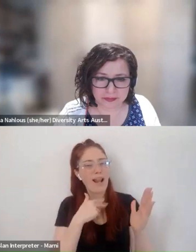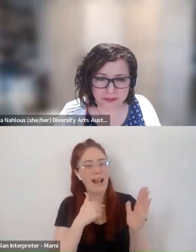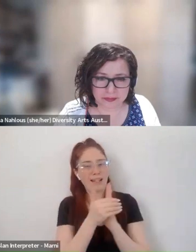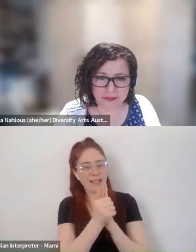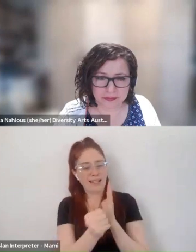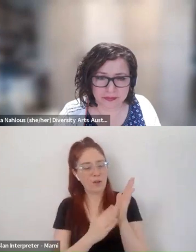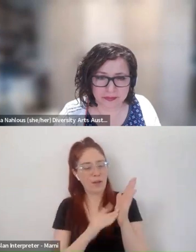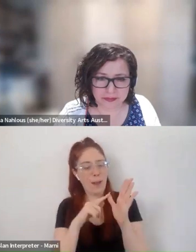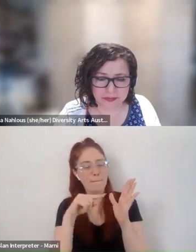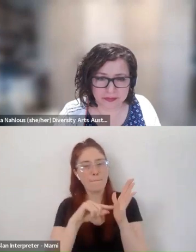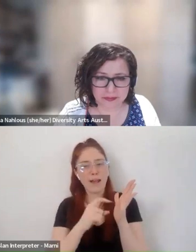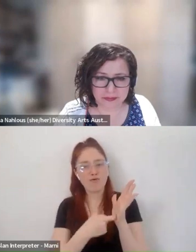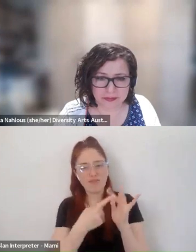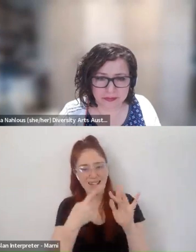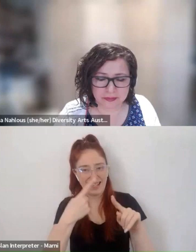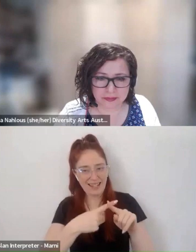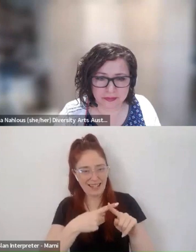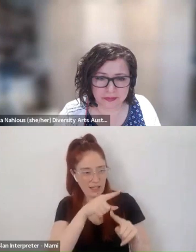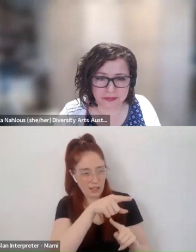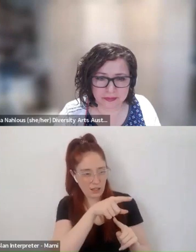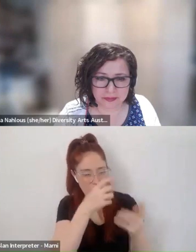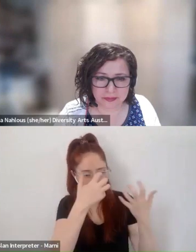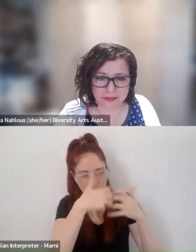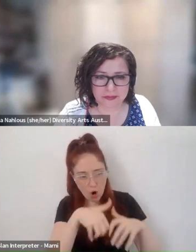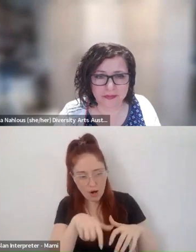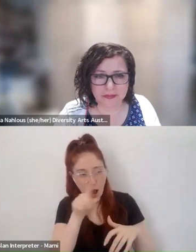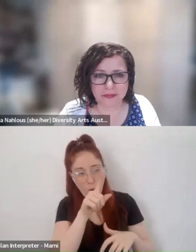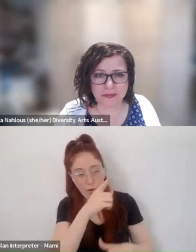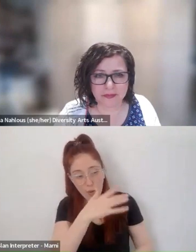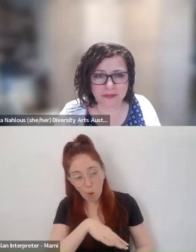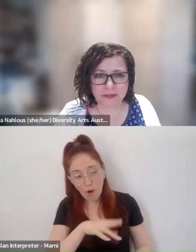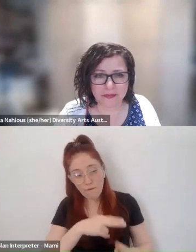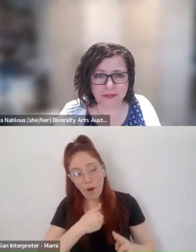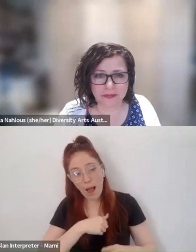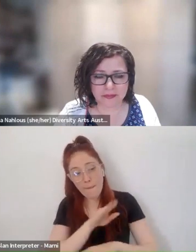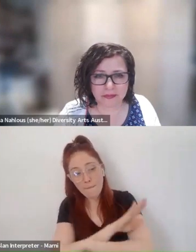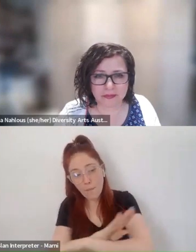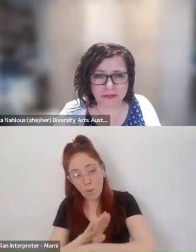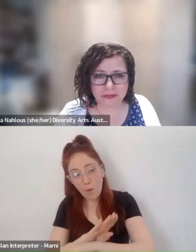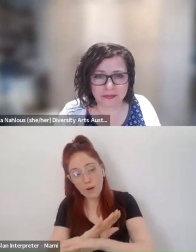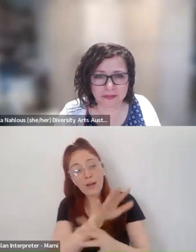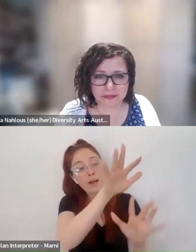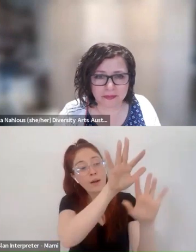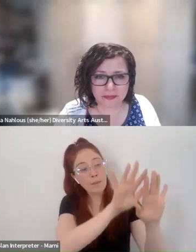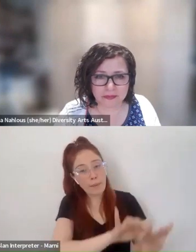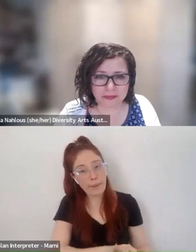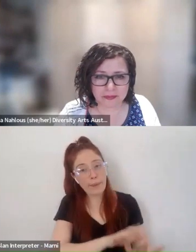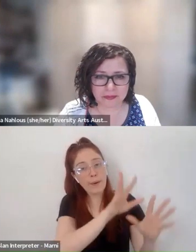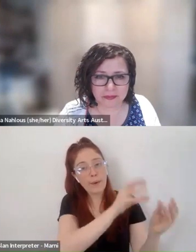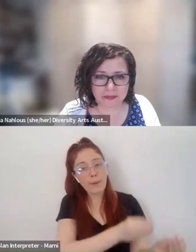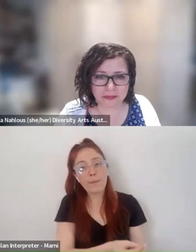looking for, for our board, to Catherine, the amazing Catherine